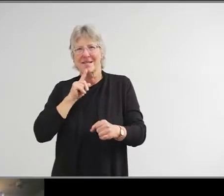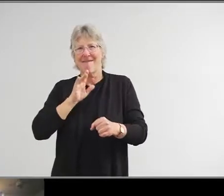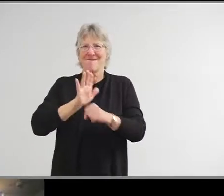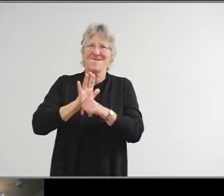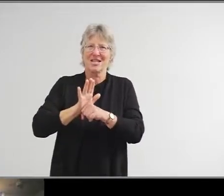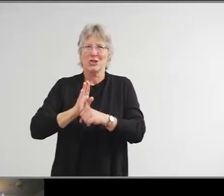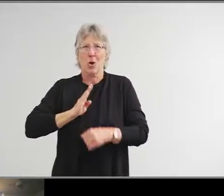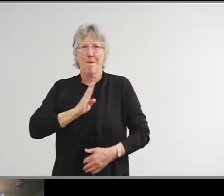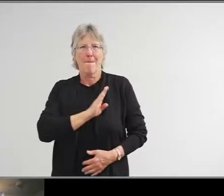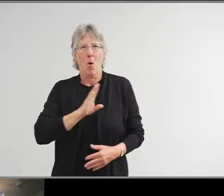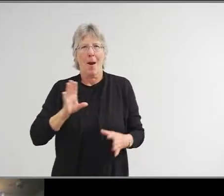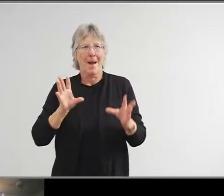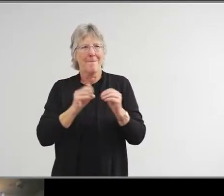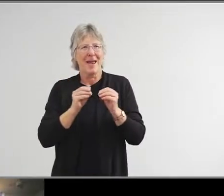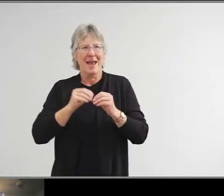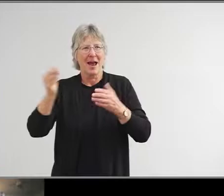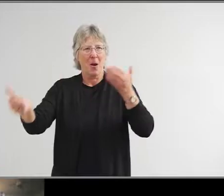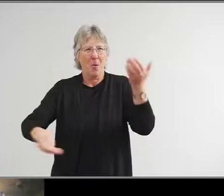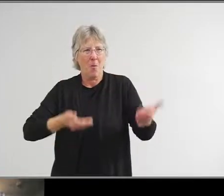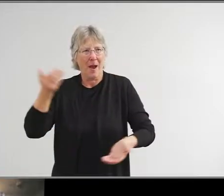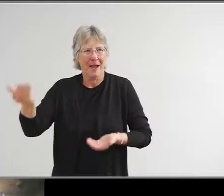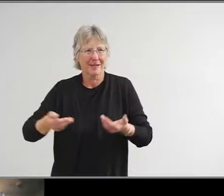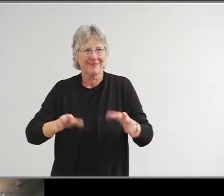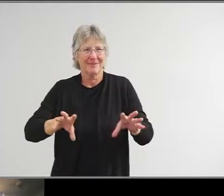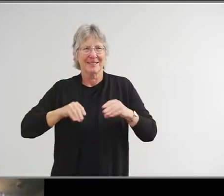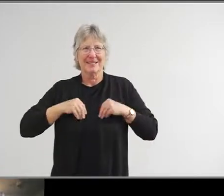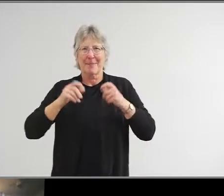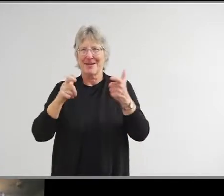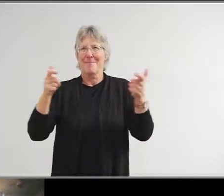So welcome, you've taken on a big responsibility